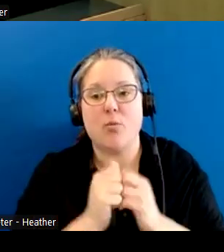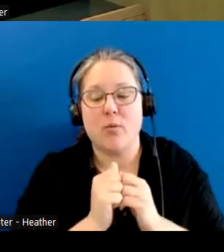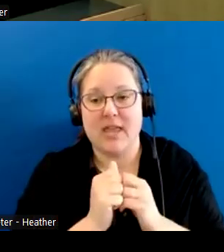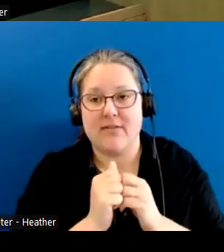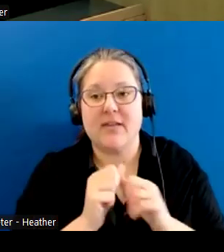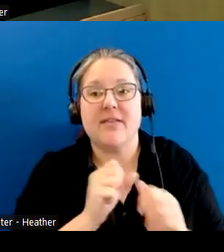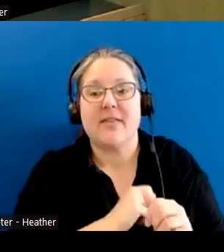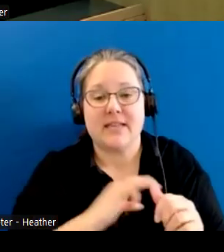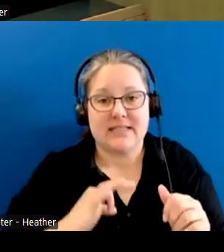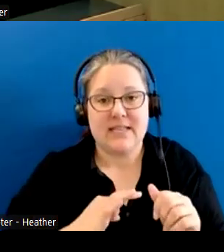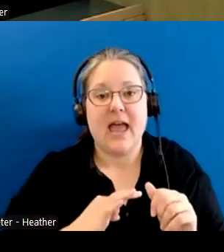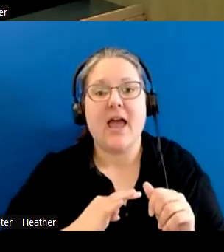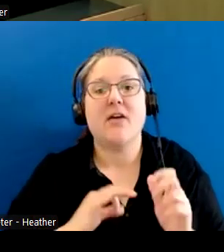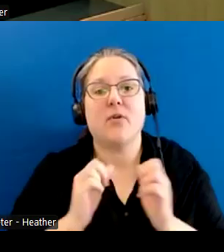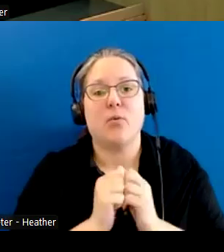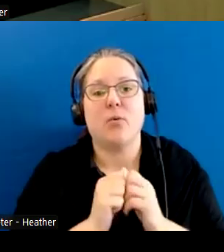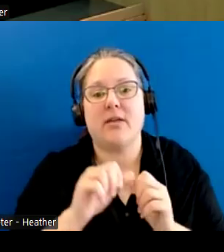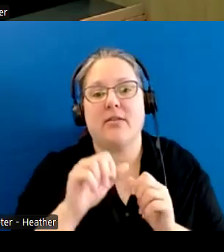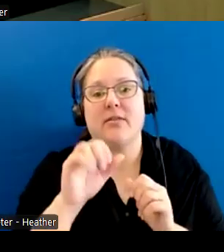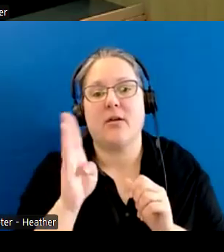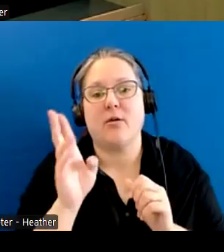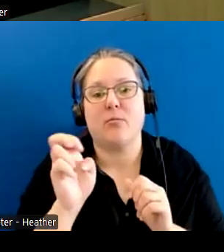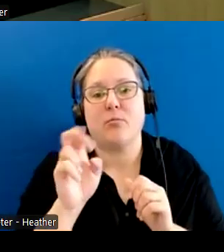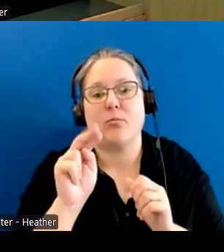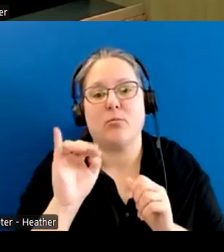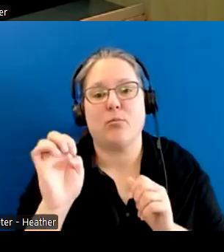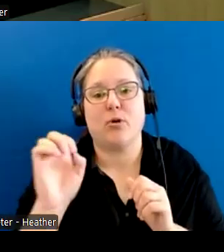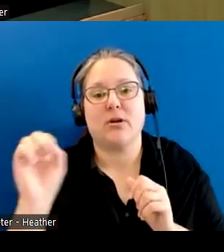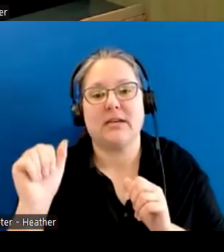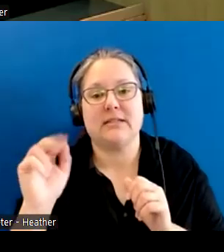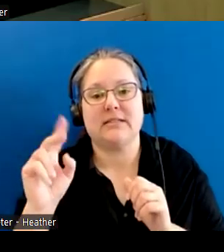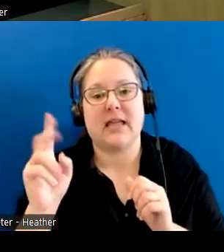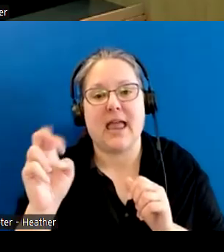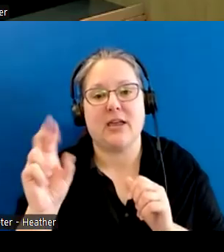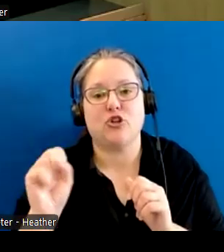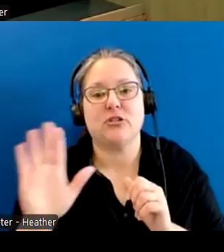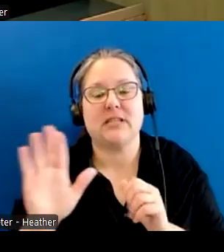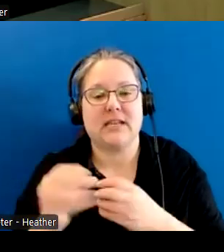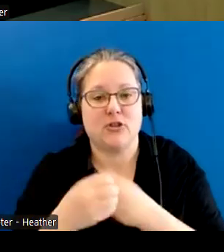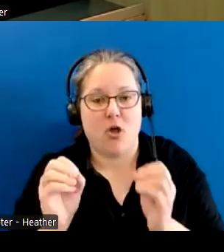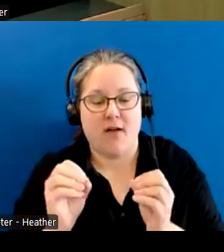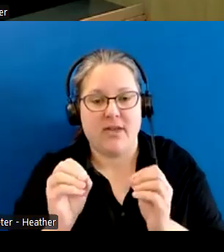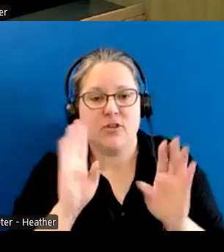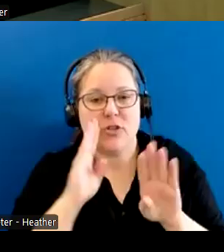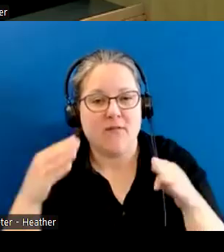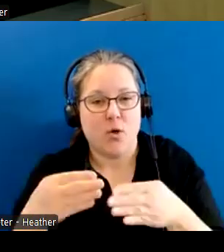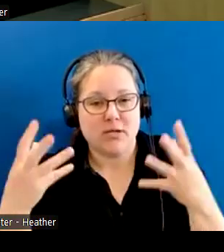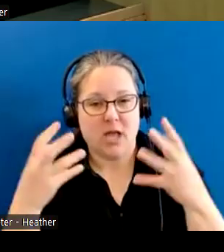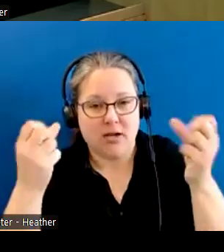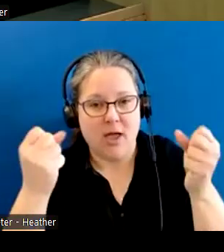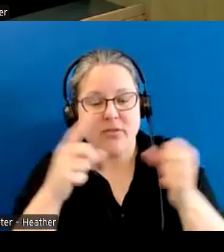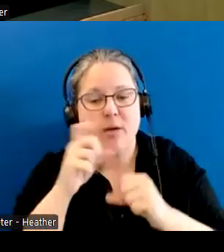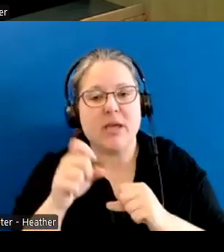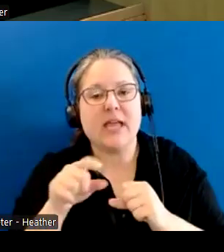um the staffers in Bernie Sanders um um you know uh office who focus on health because he's the